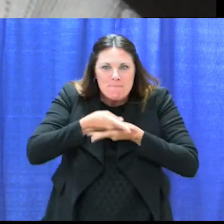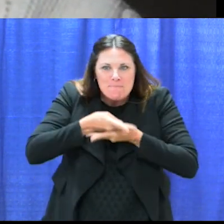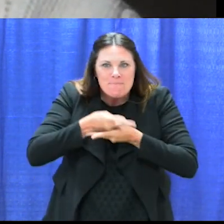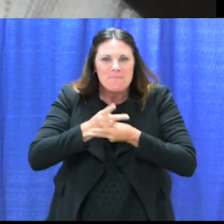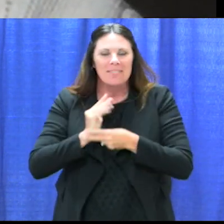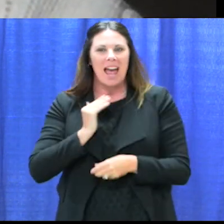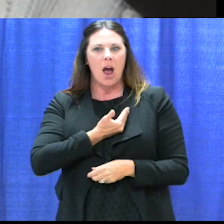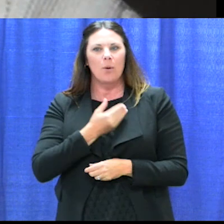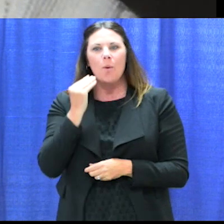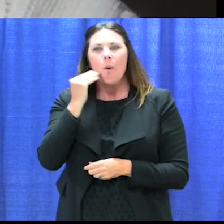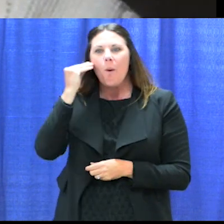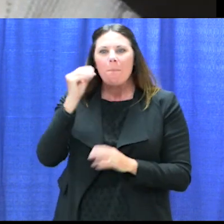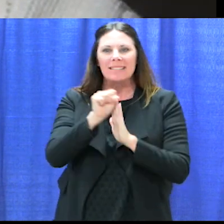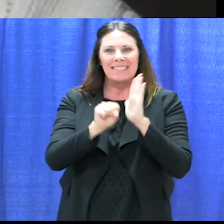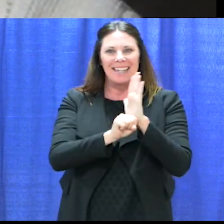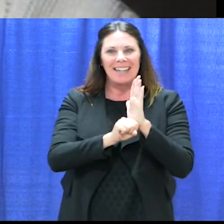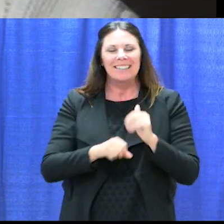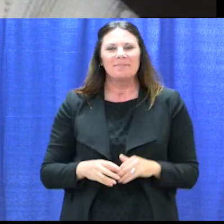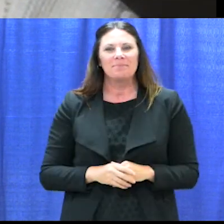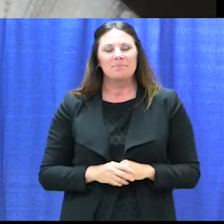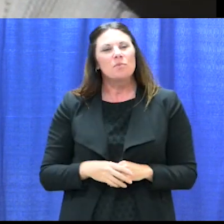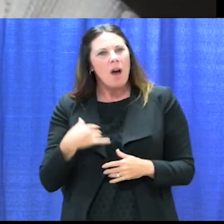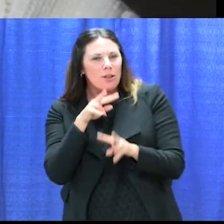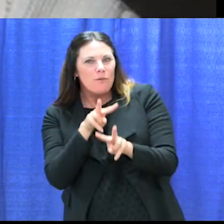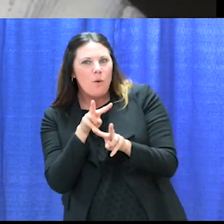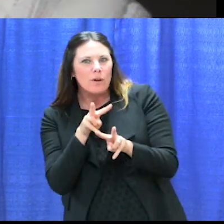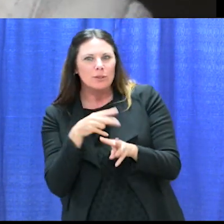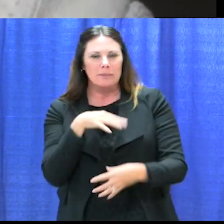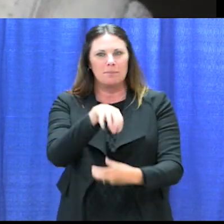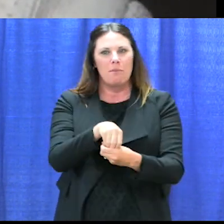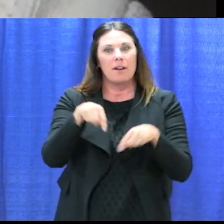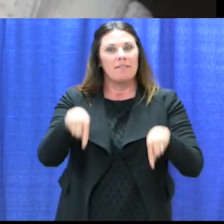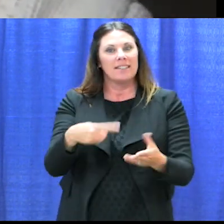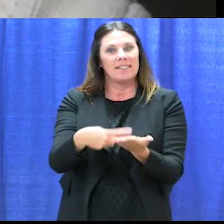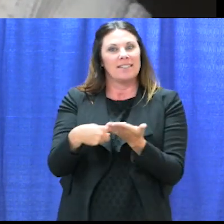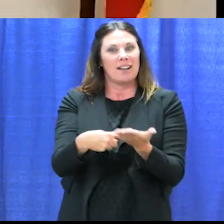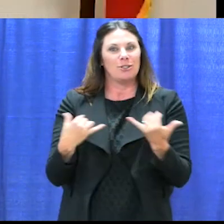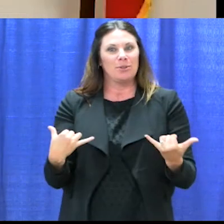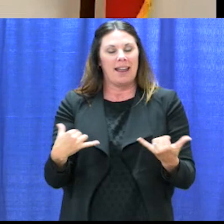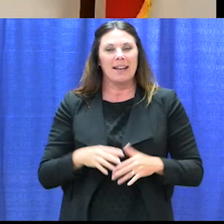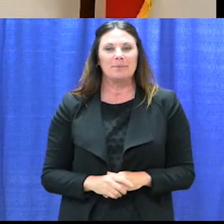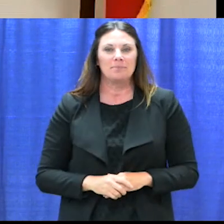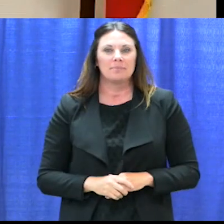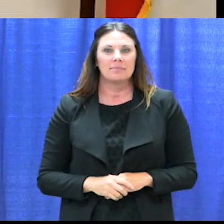our donation. So before hearing from everyone today and part of this discussion. [Thurmond speaking] Thank you Ms. Davison. Thank you to Google.